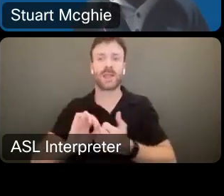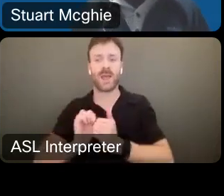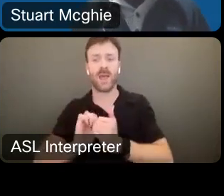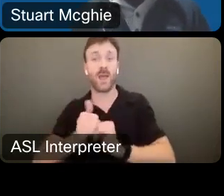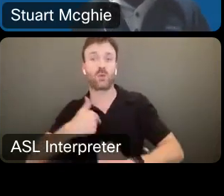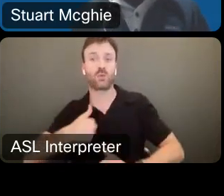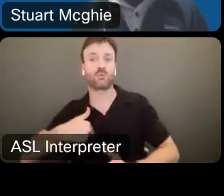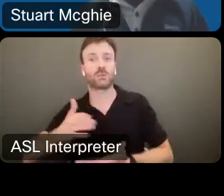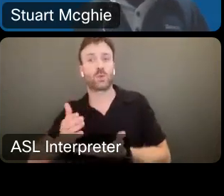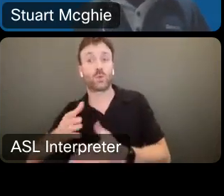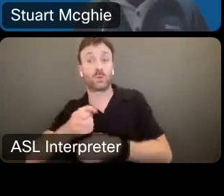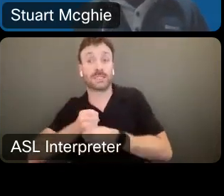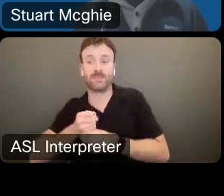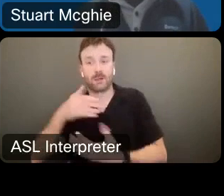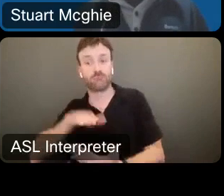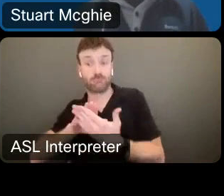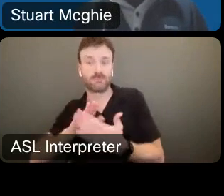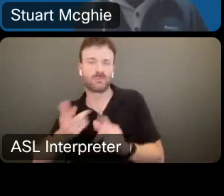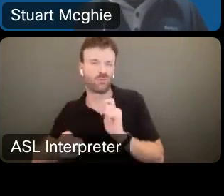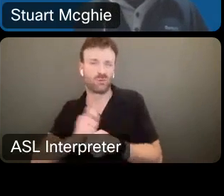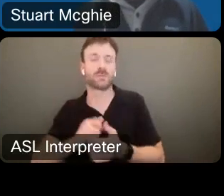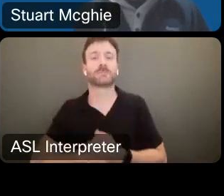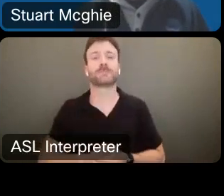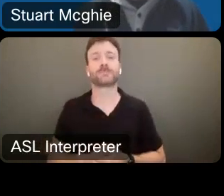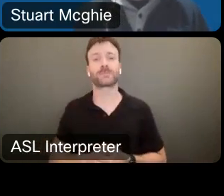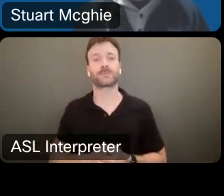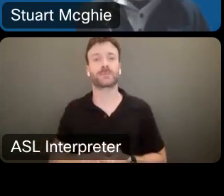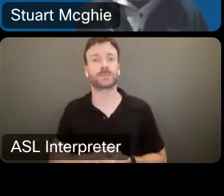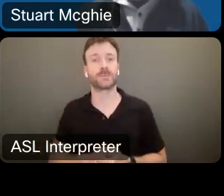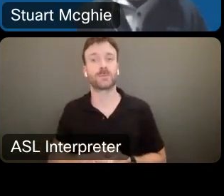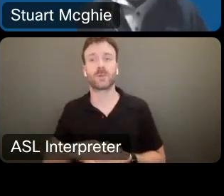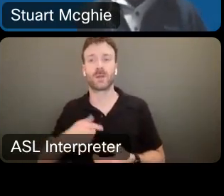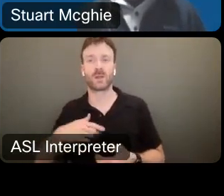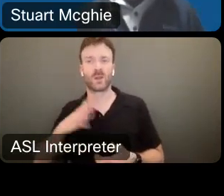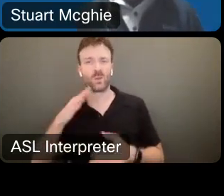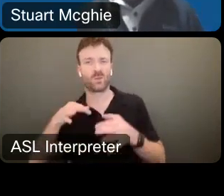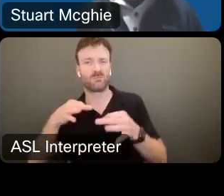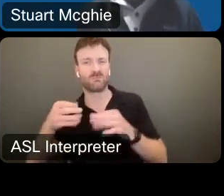So this will be referred to more in a couple slides, but this includes the information